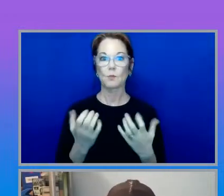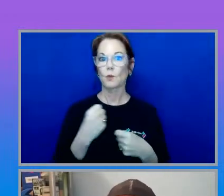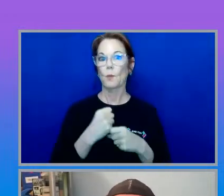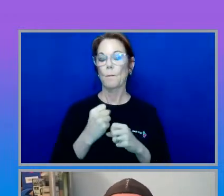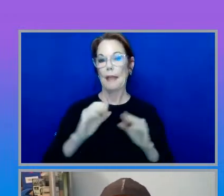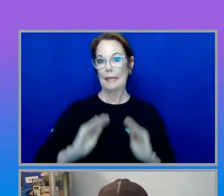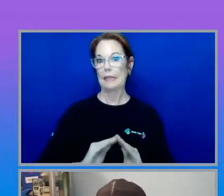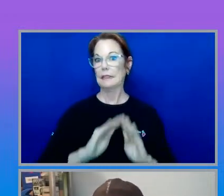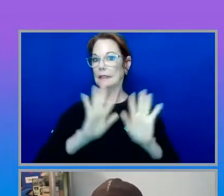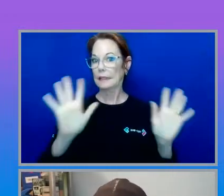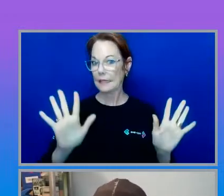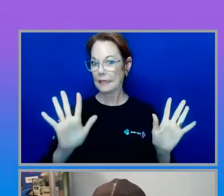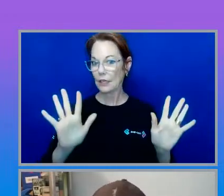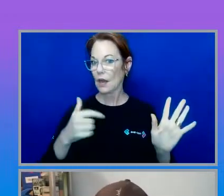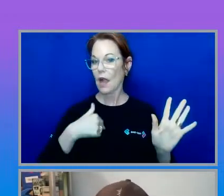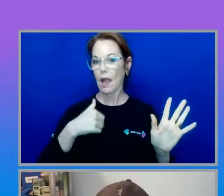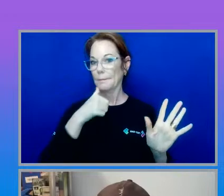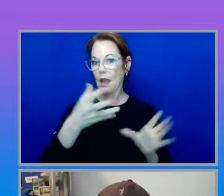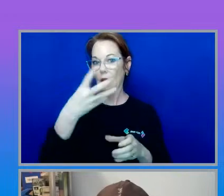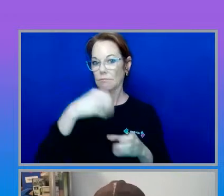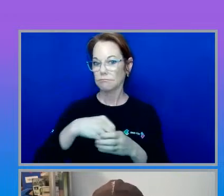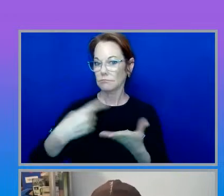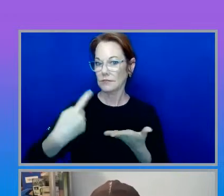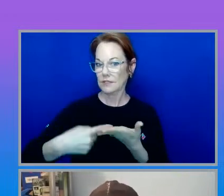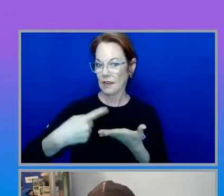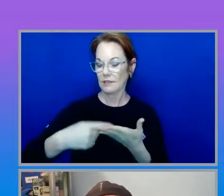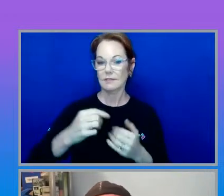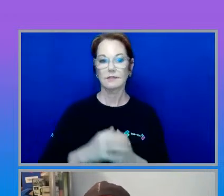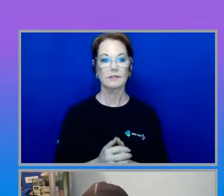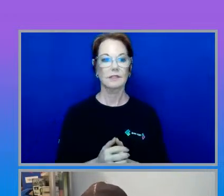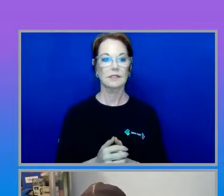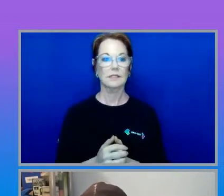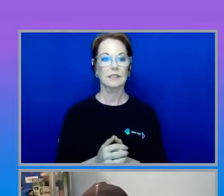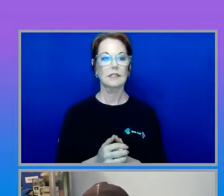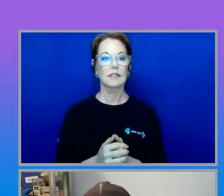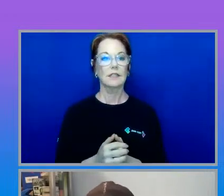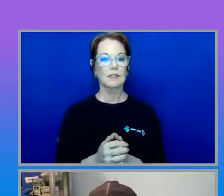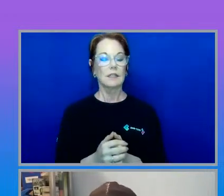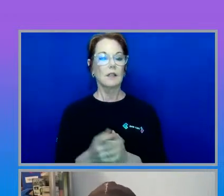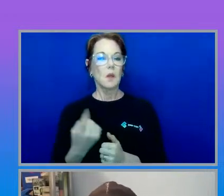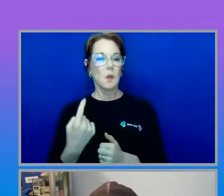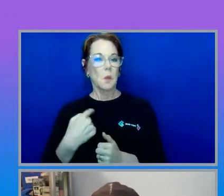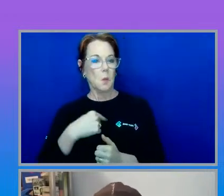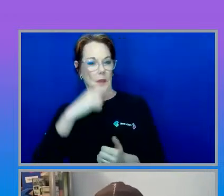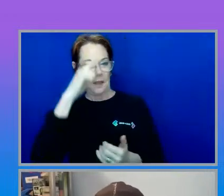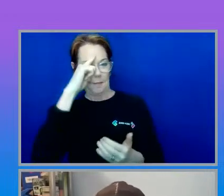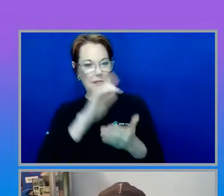make it really clear about what I'm not covering today. We all